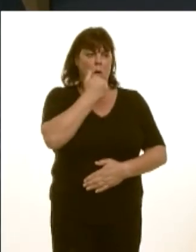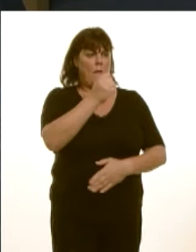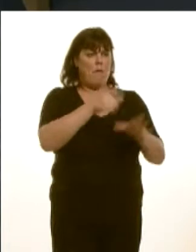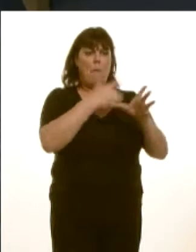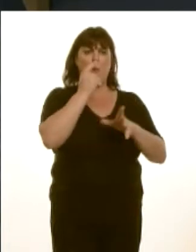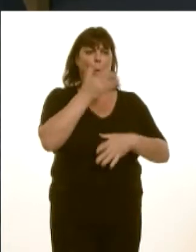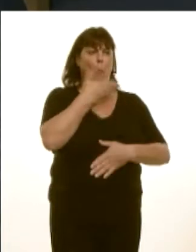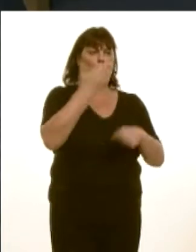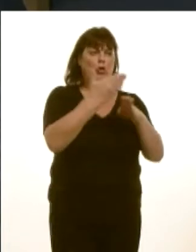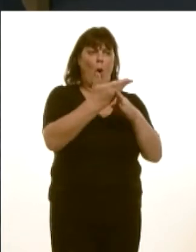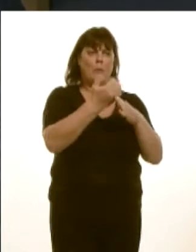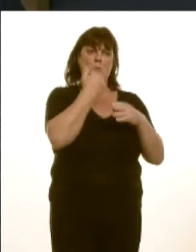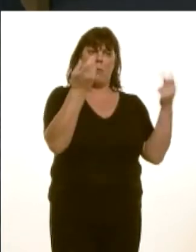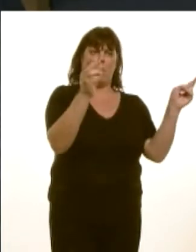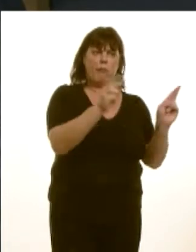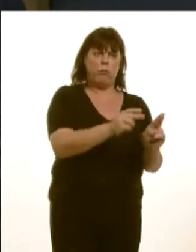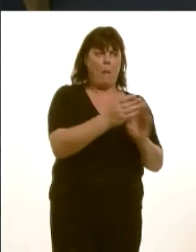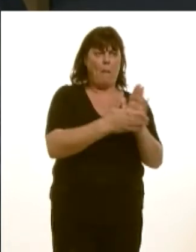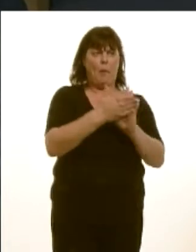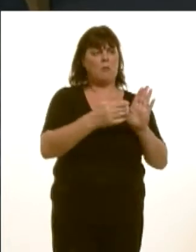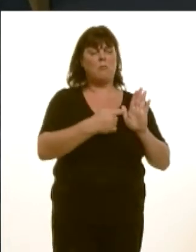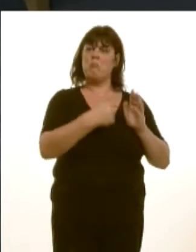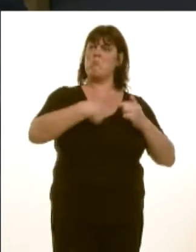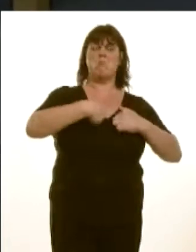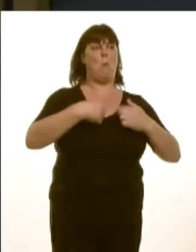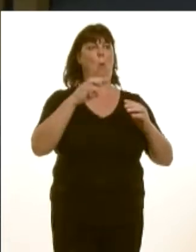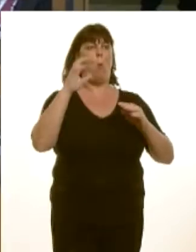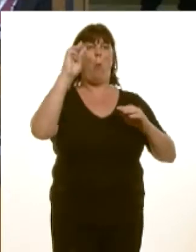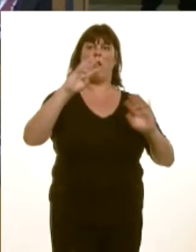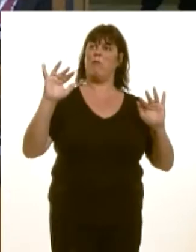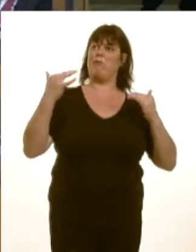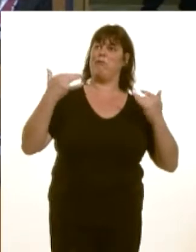like Jobs Growth Wales, and that the UK and Scottish Governments could do well to follow them?